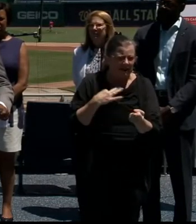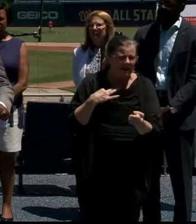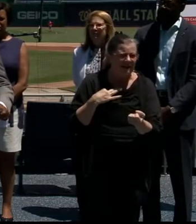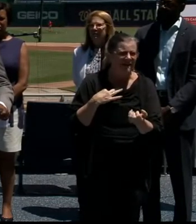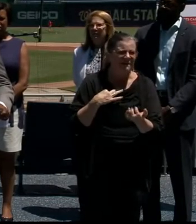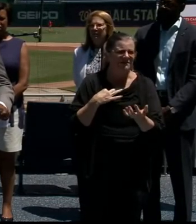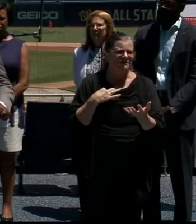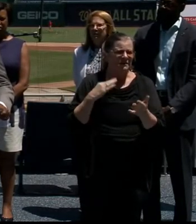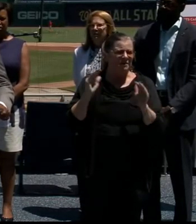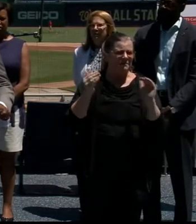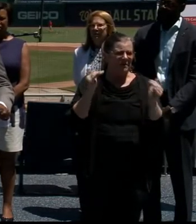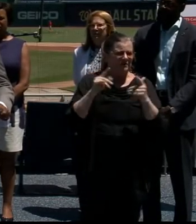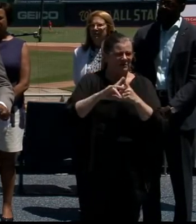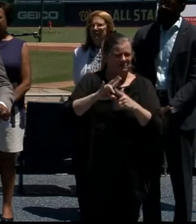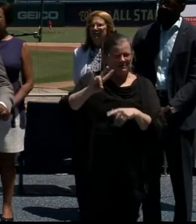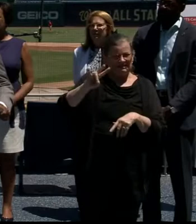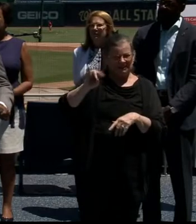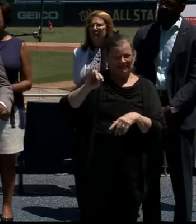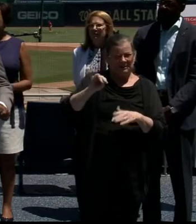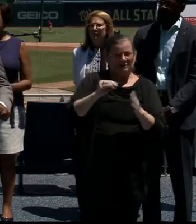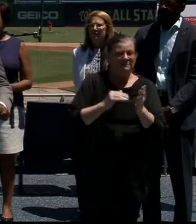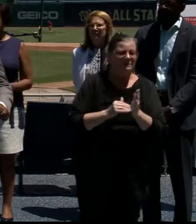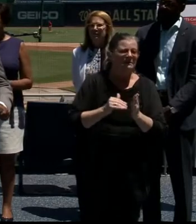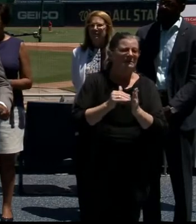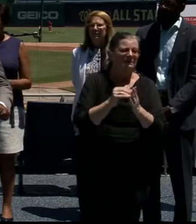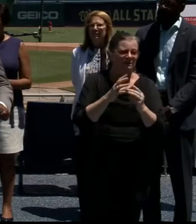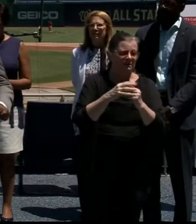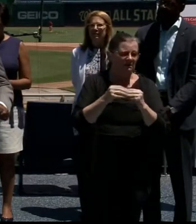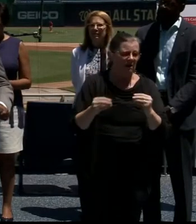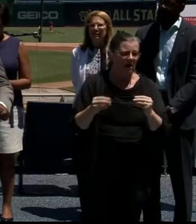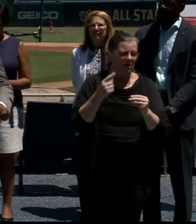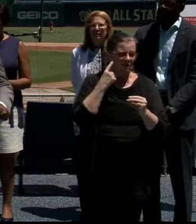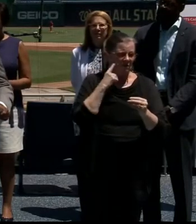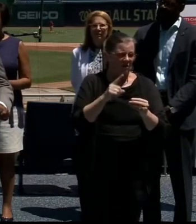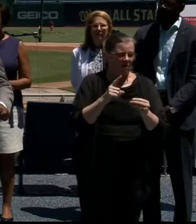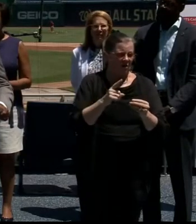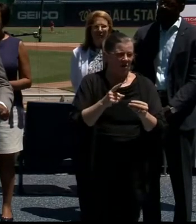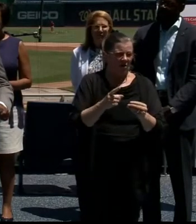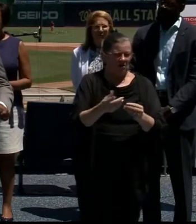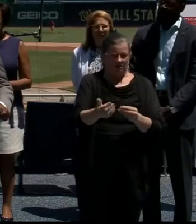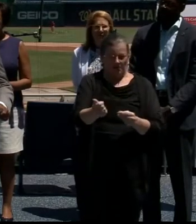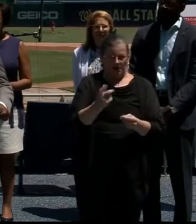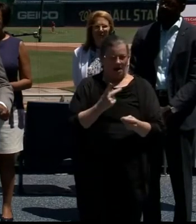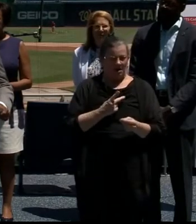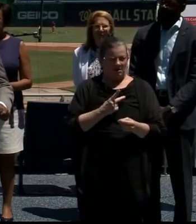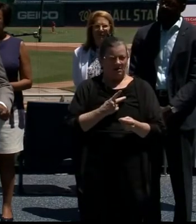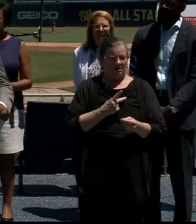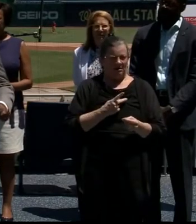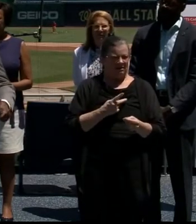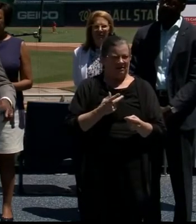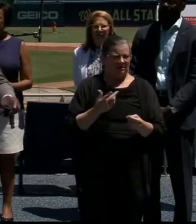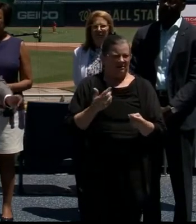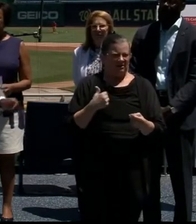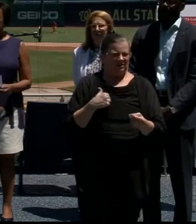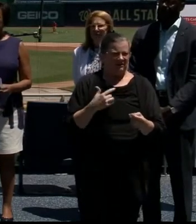THIS REALLY -- THIS ECONOMIC INVESTMENT OR RETURN IS MUCH GREATER THAN THE RESOURCES WE WILL EXPEND TO PRODUCE THIS EVENT.